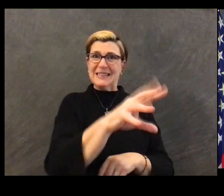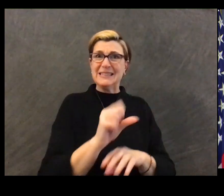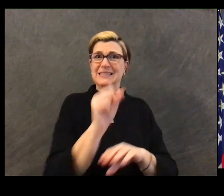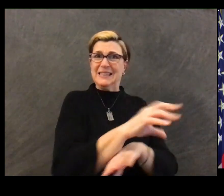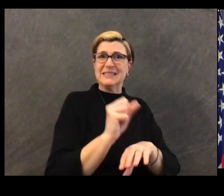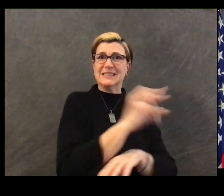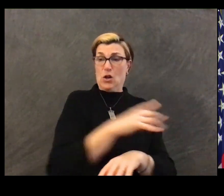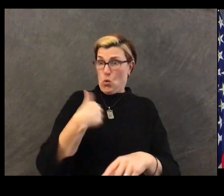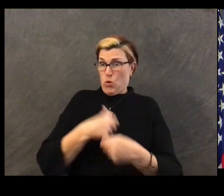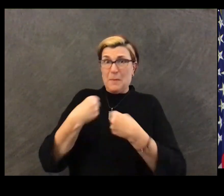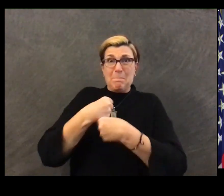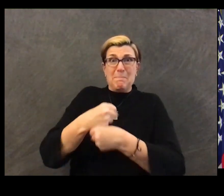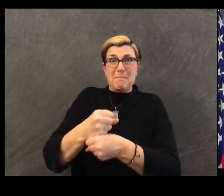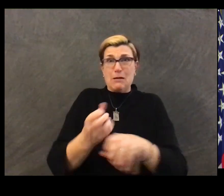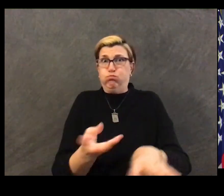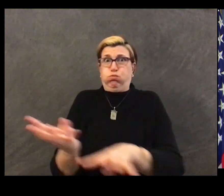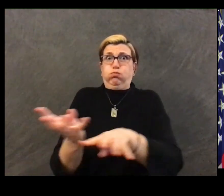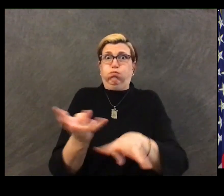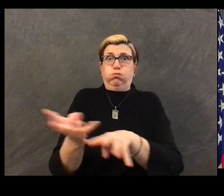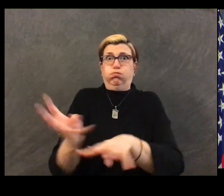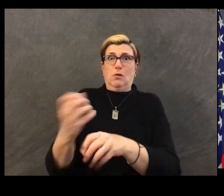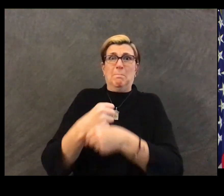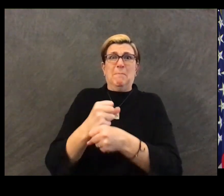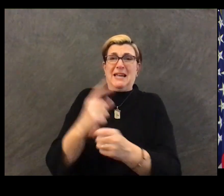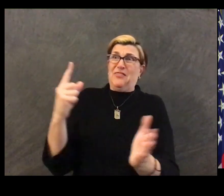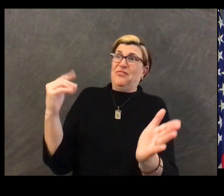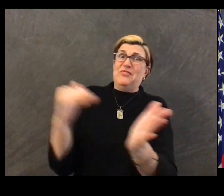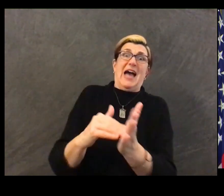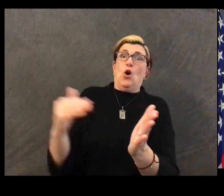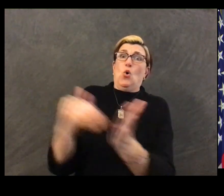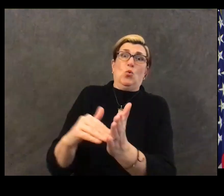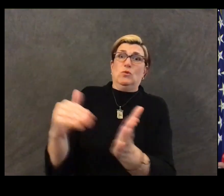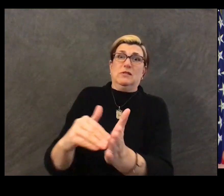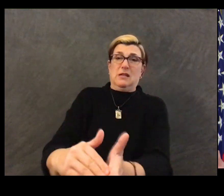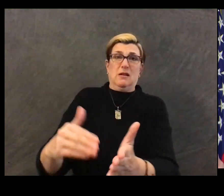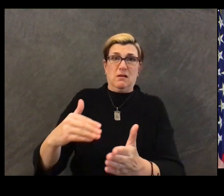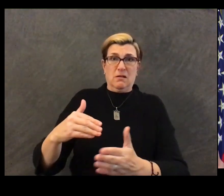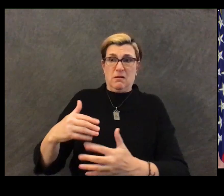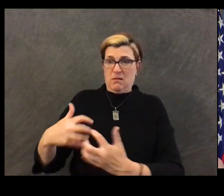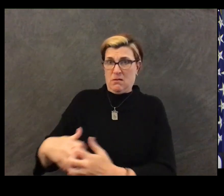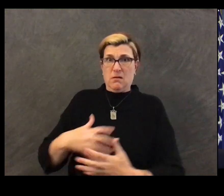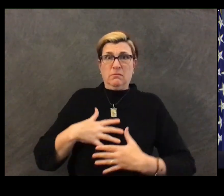world leaders I spoke to Prime Minister I mean I went through a lot of different